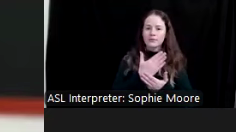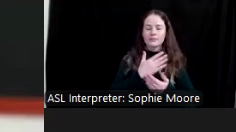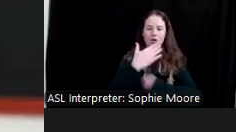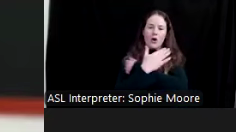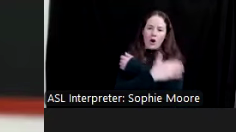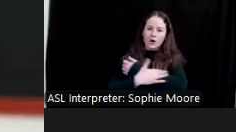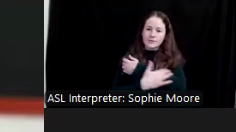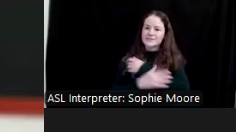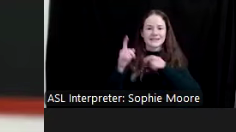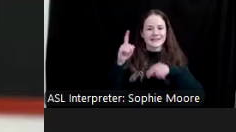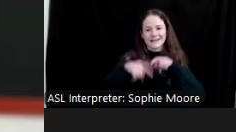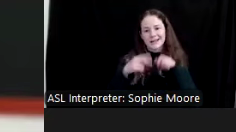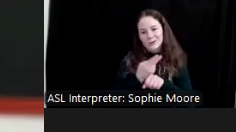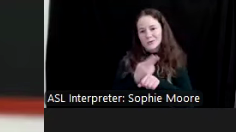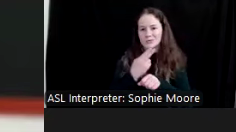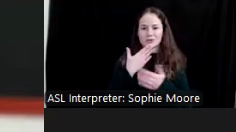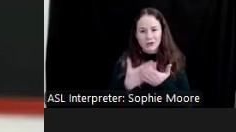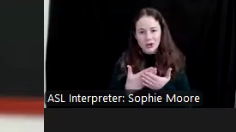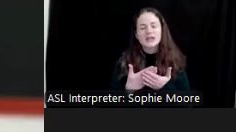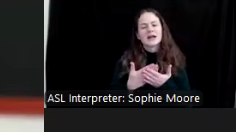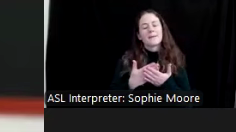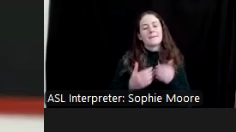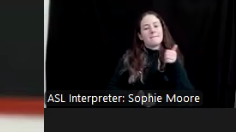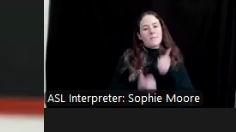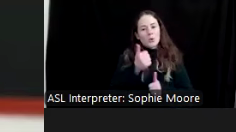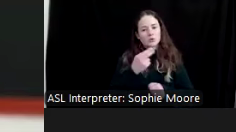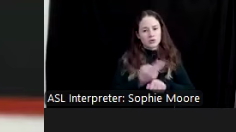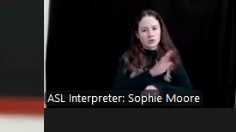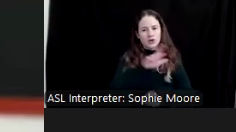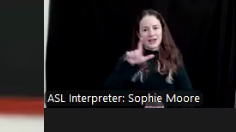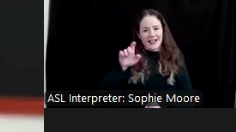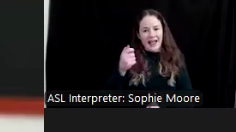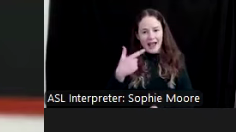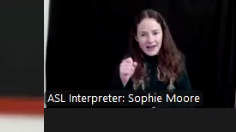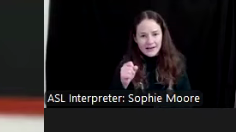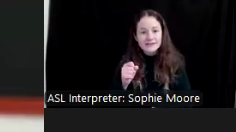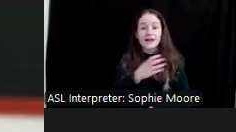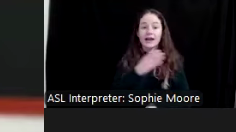her arms. Um, she's able to do this while on a ventilator, portable ventilator, and she has her parents